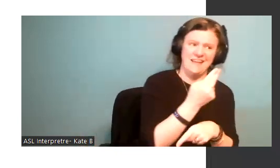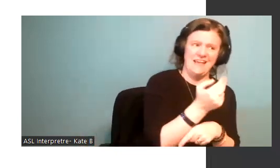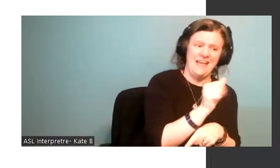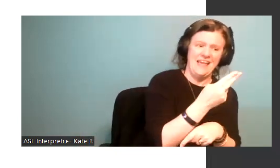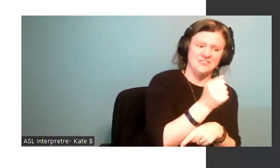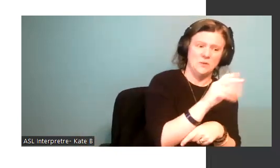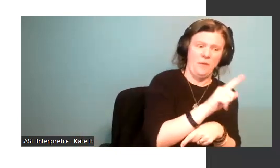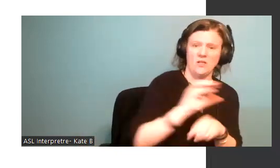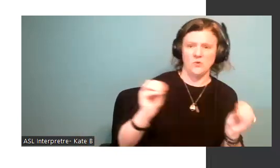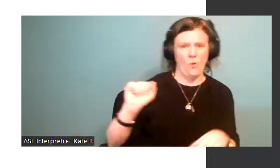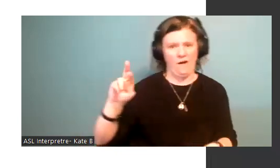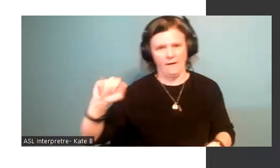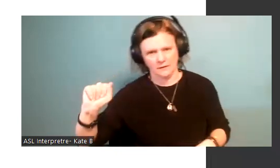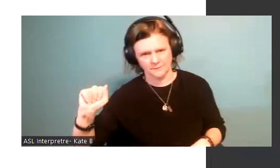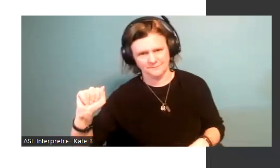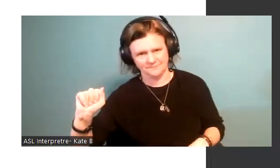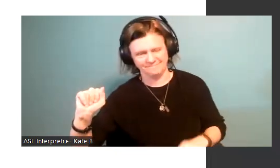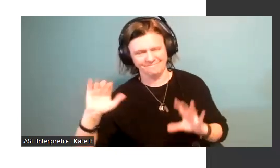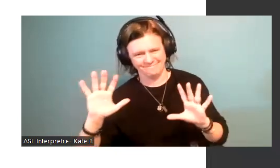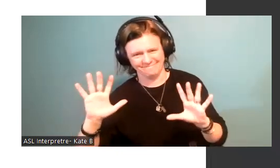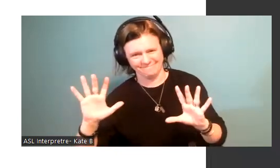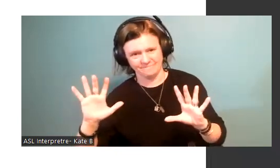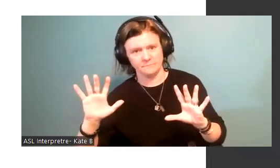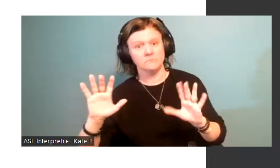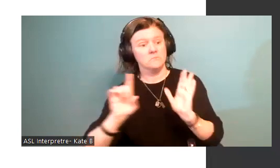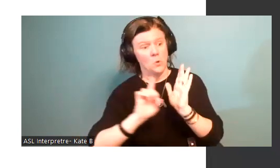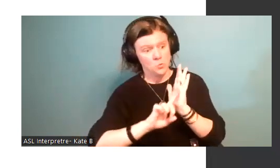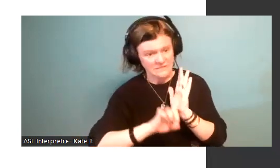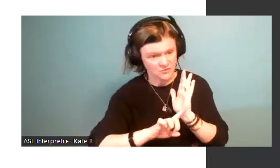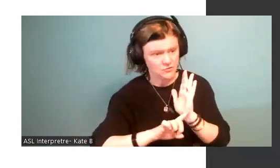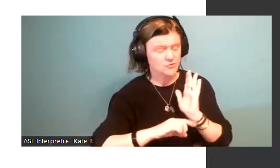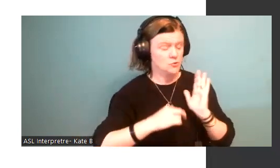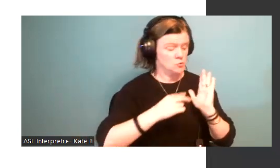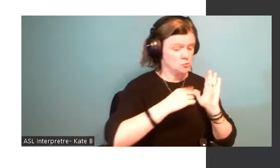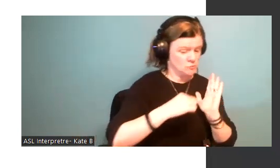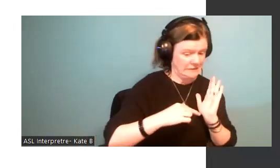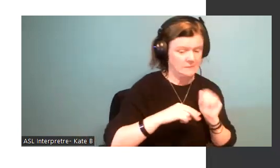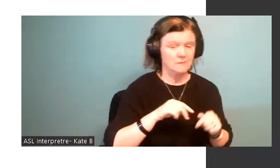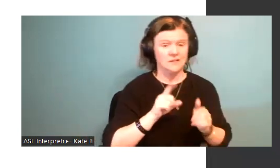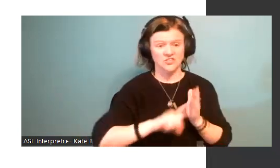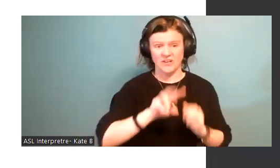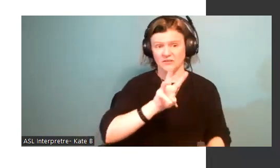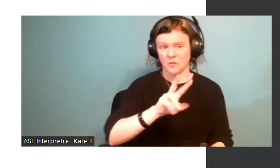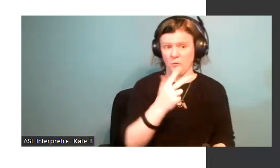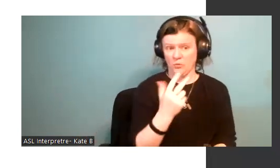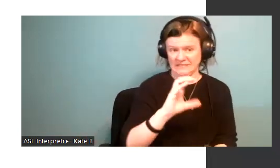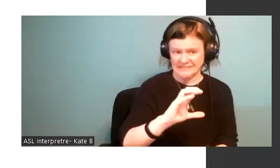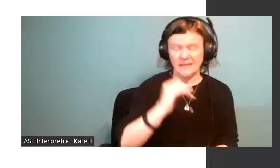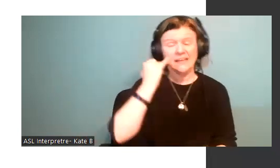things like that. The overuse can sync a website faster and possibly make it less accessible than financial ARIA wasn't used in the first place.